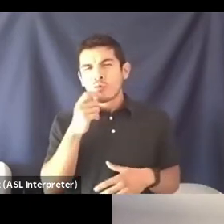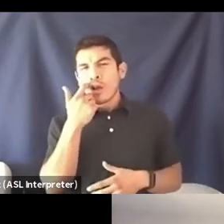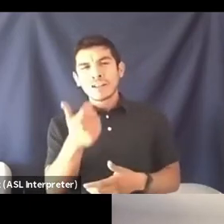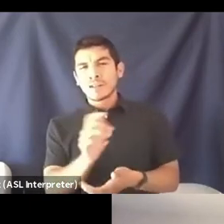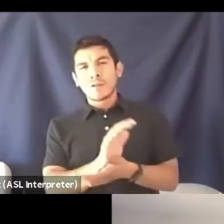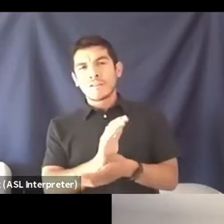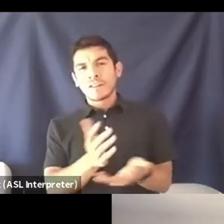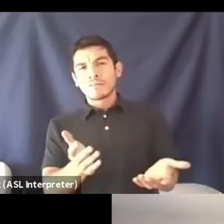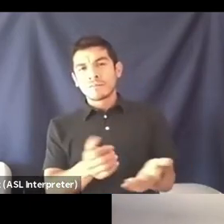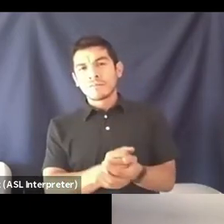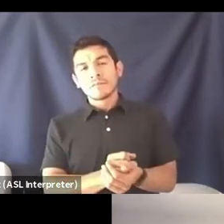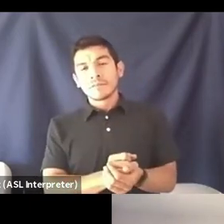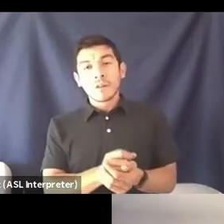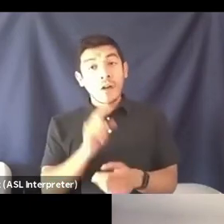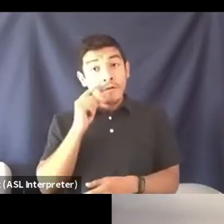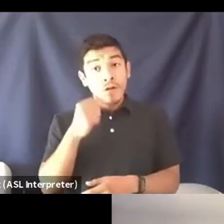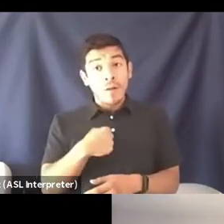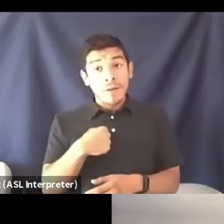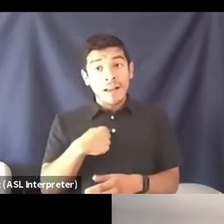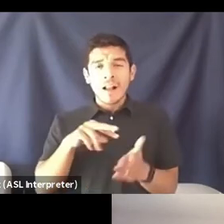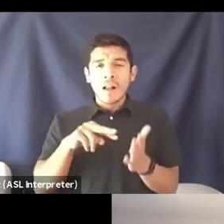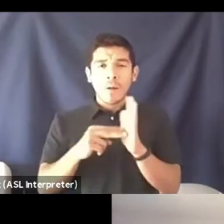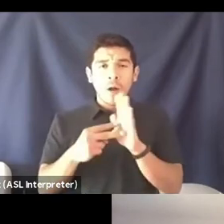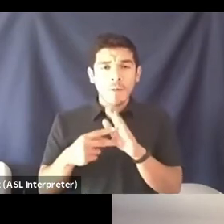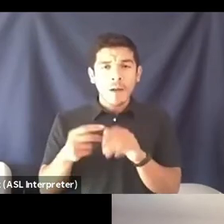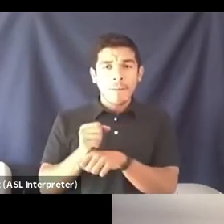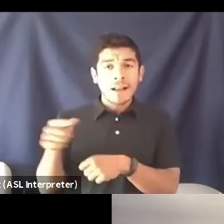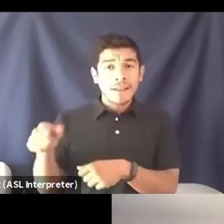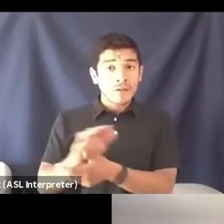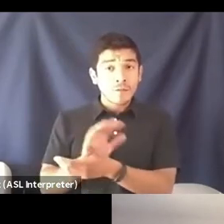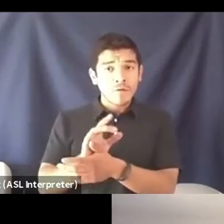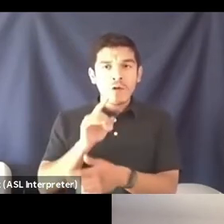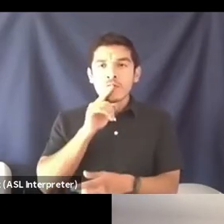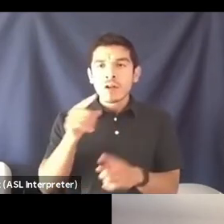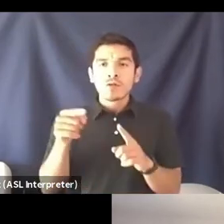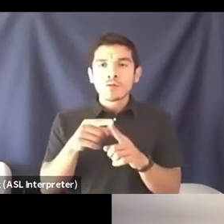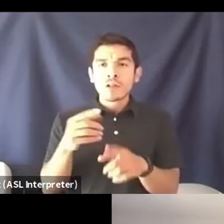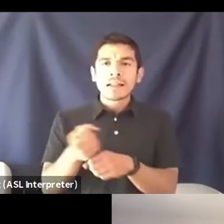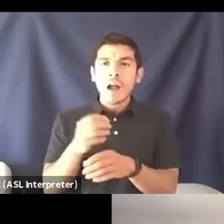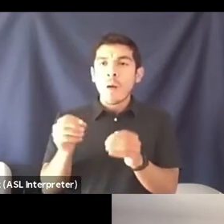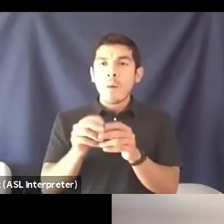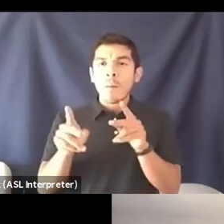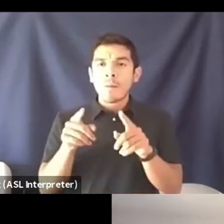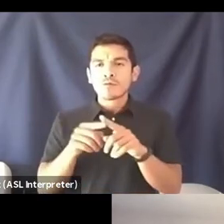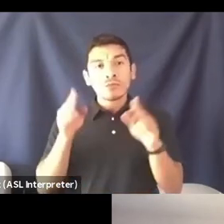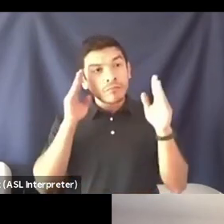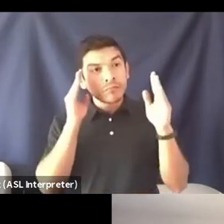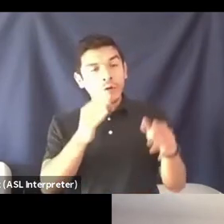And for me, the purpose of making this film is really to get more people to know who Yingying was.